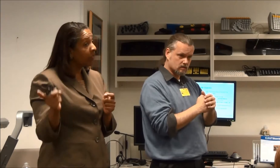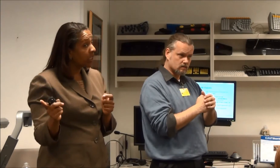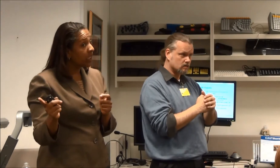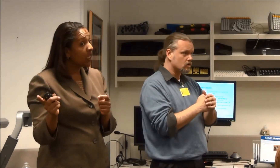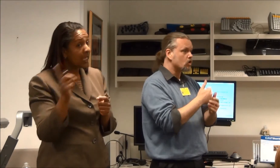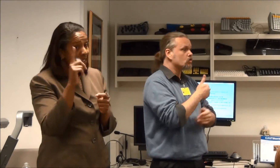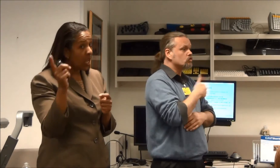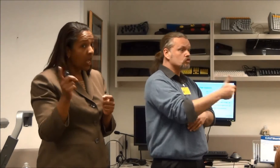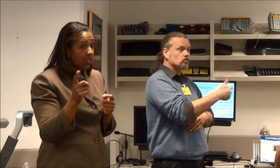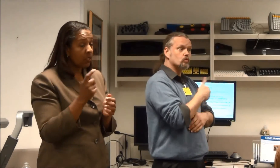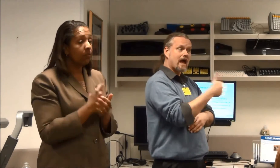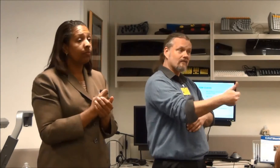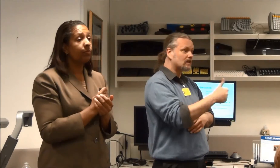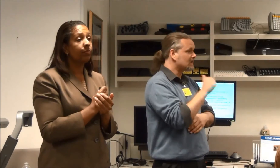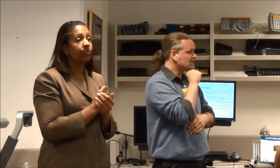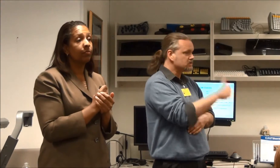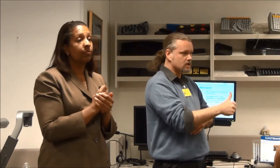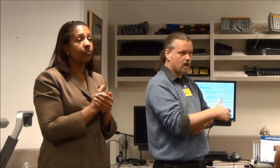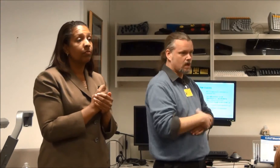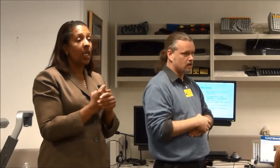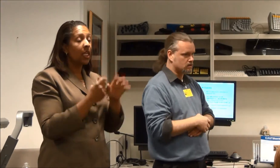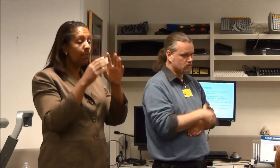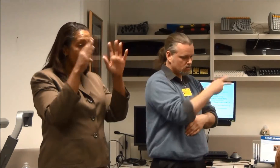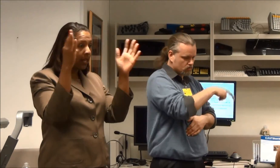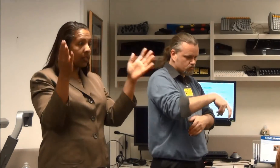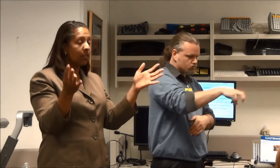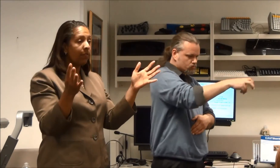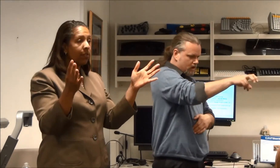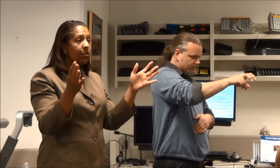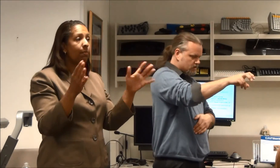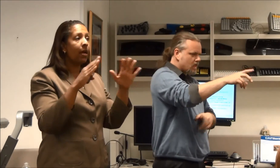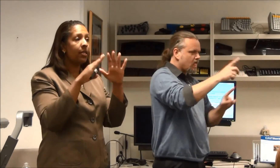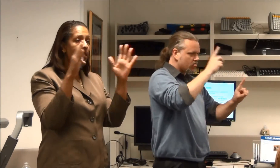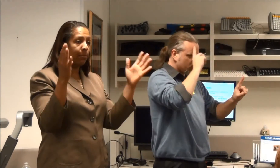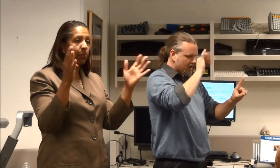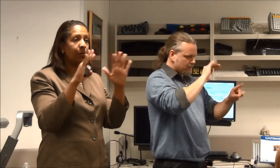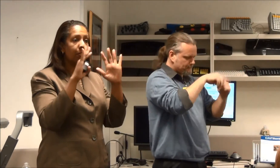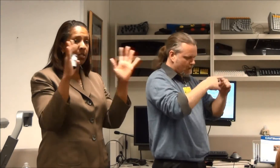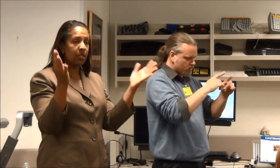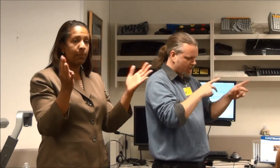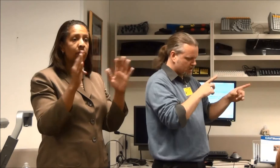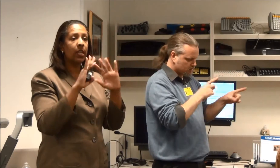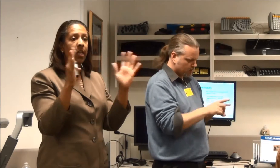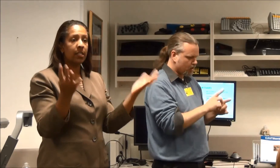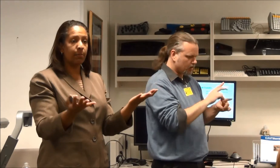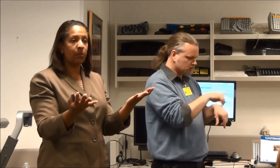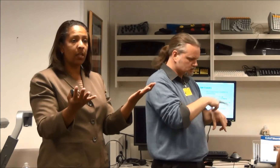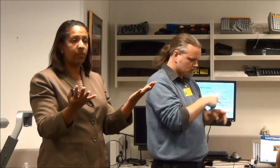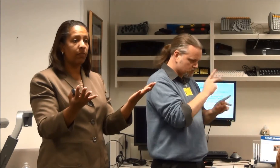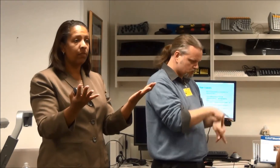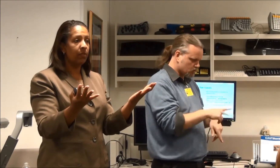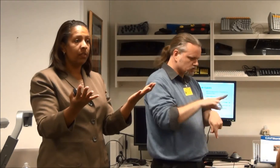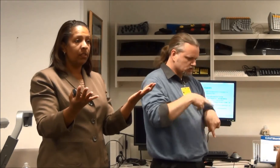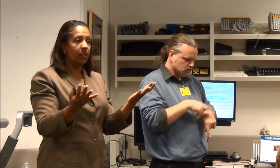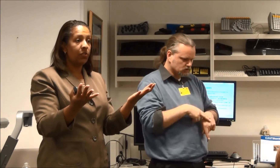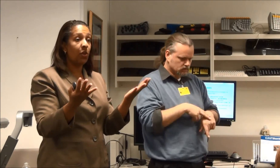Traveling is not. Keep that definition in mind. Typical person, typical day, typical life.